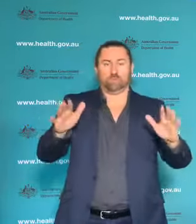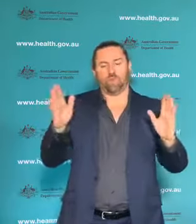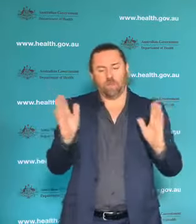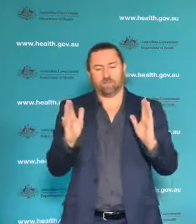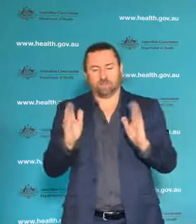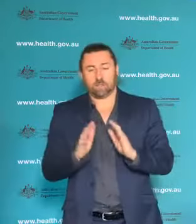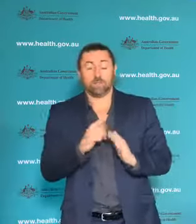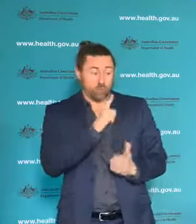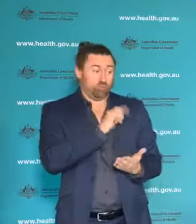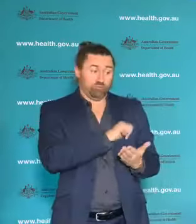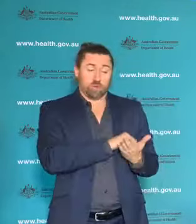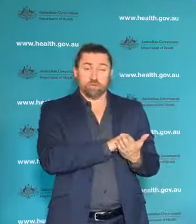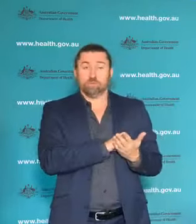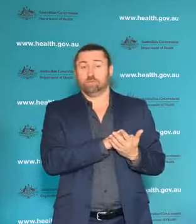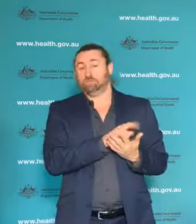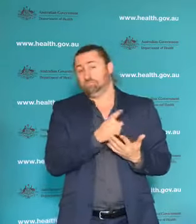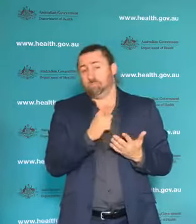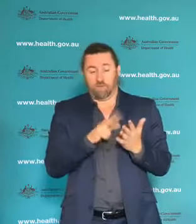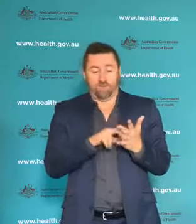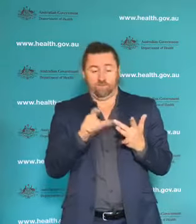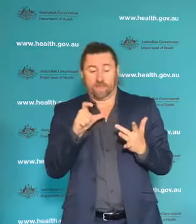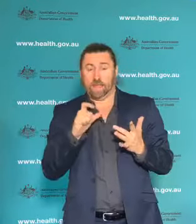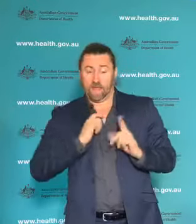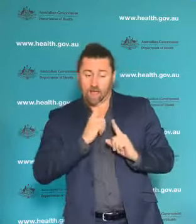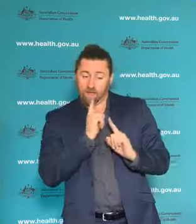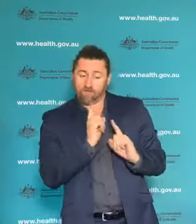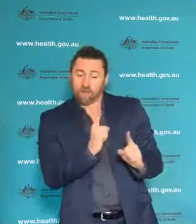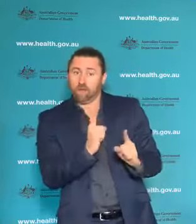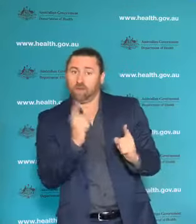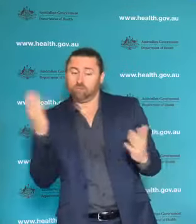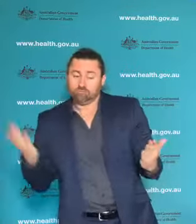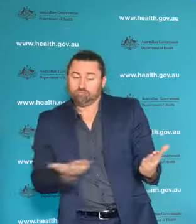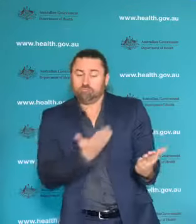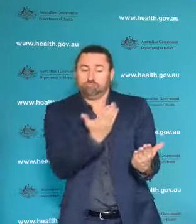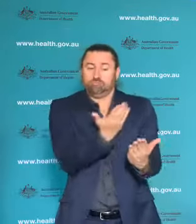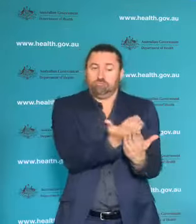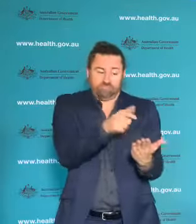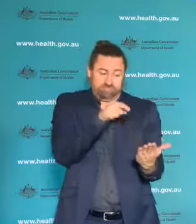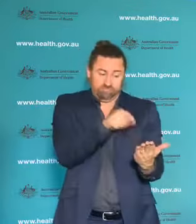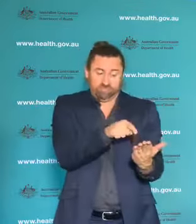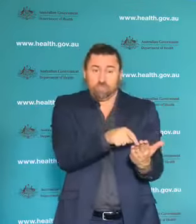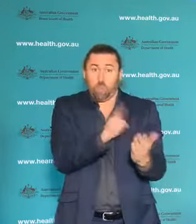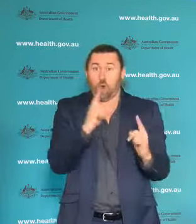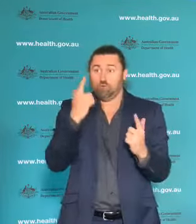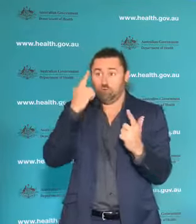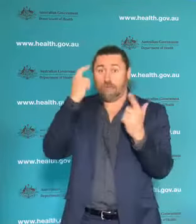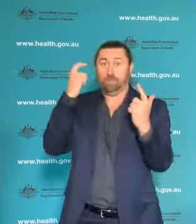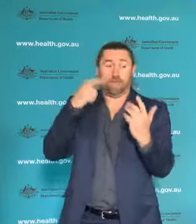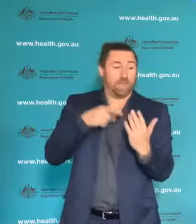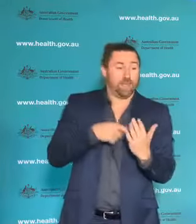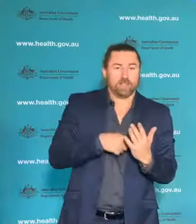to Victoria is the question - what does the advice recommend on the spread. I'm sorry that is advice which we'll